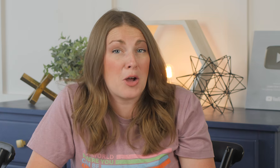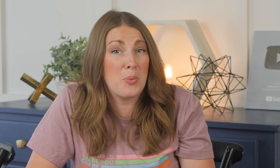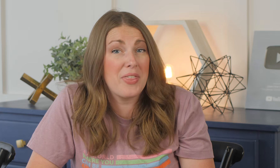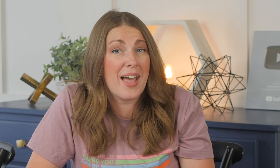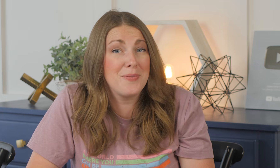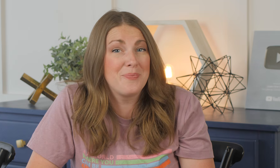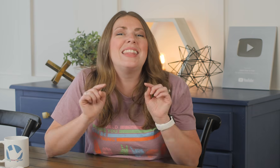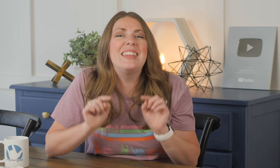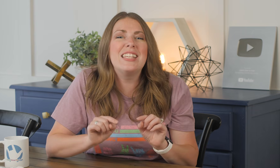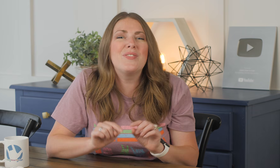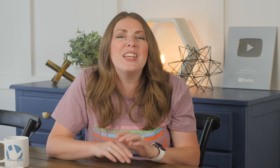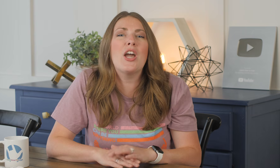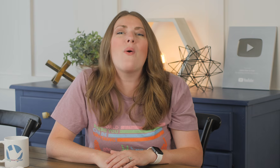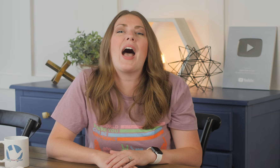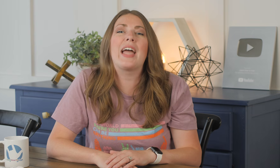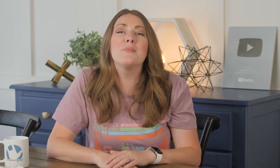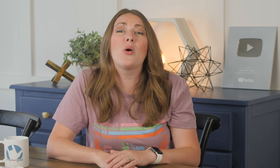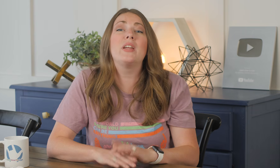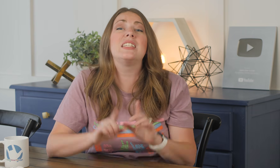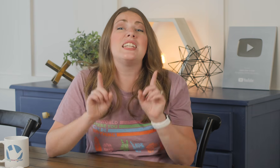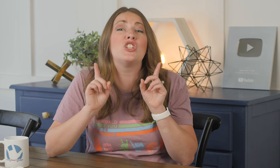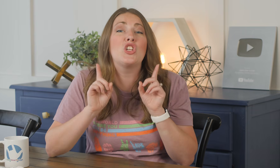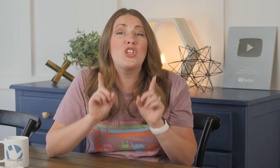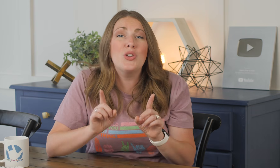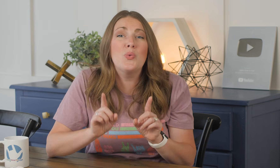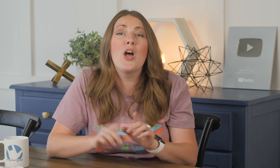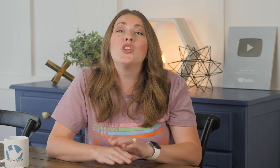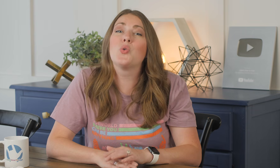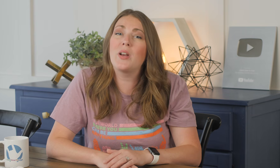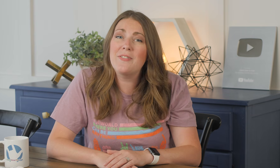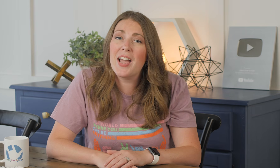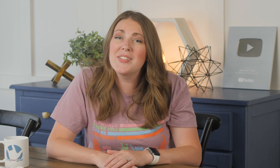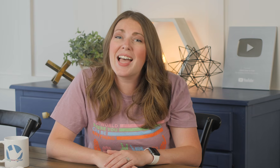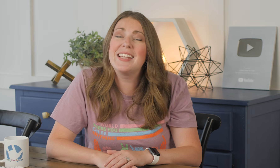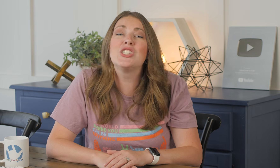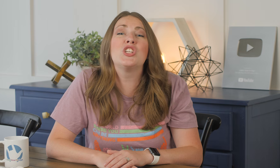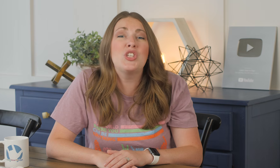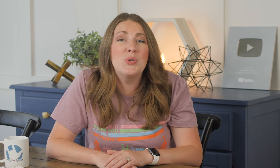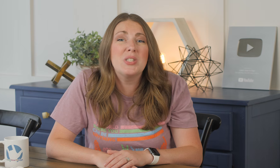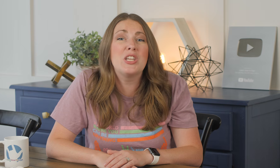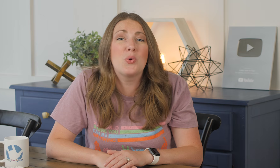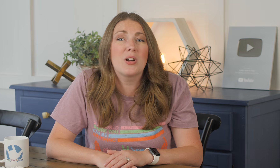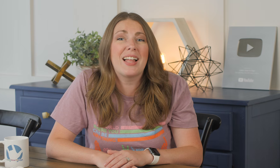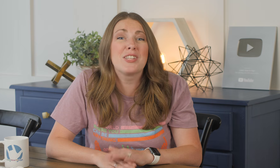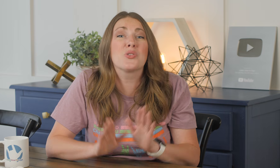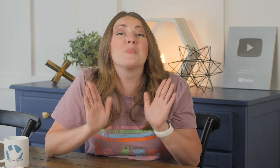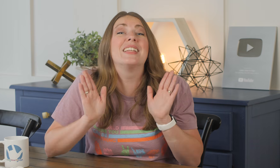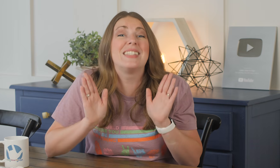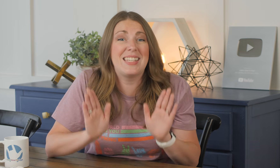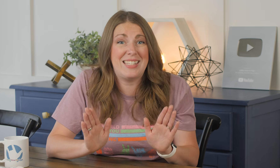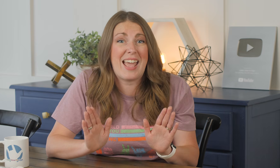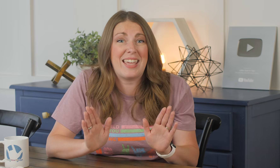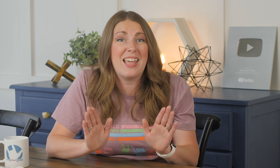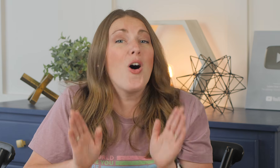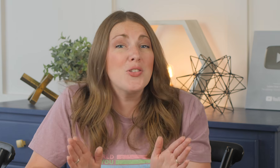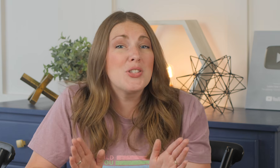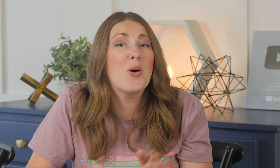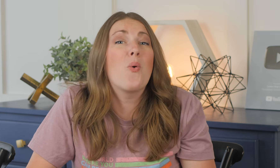help with that? In this video I am going to teach you 25 signs to use in your classroom today. Also